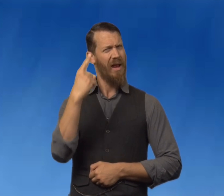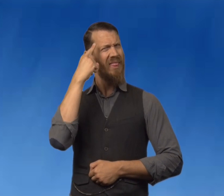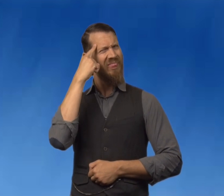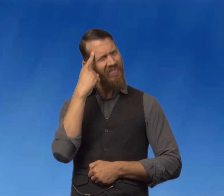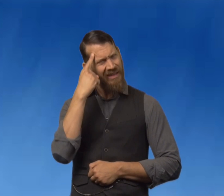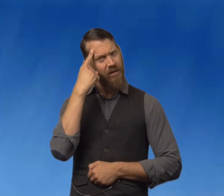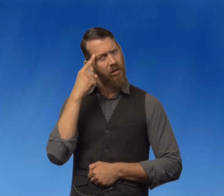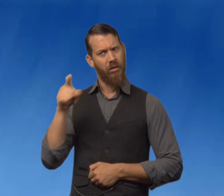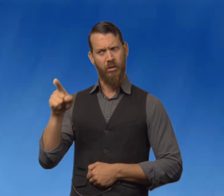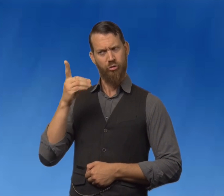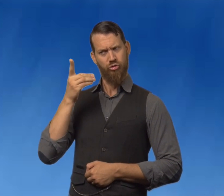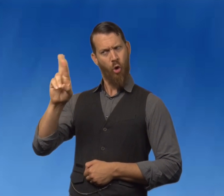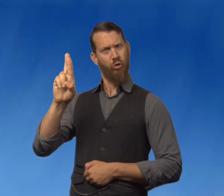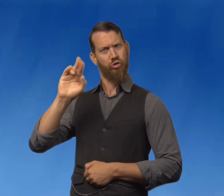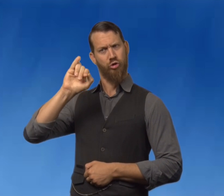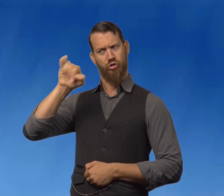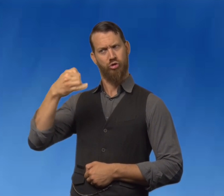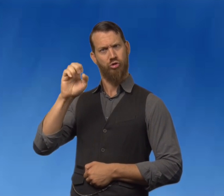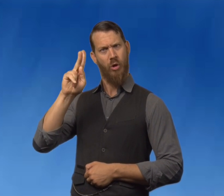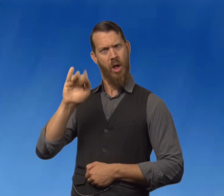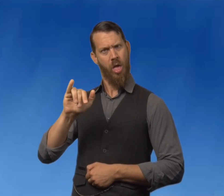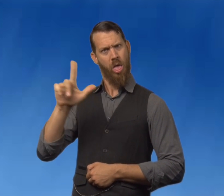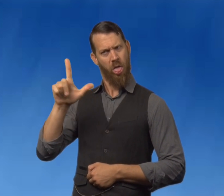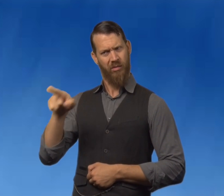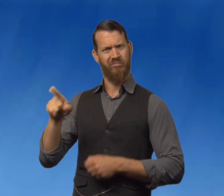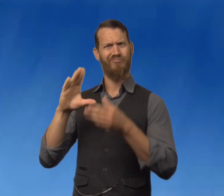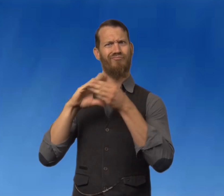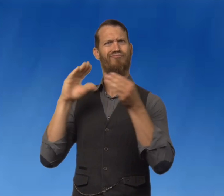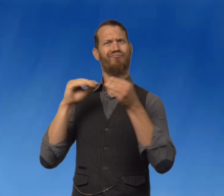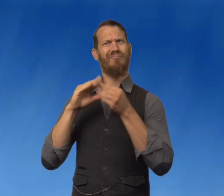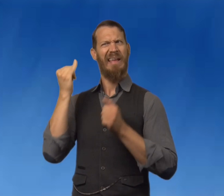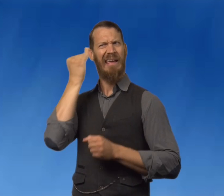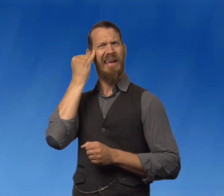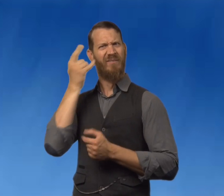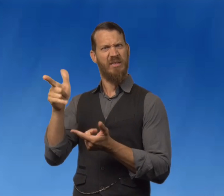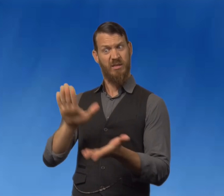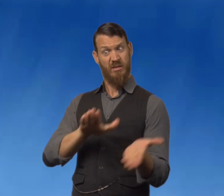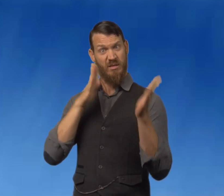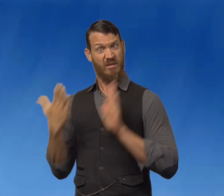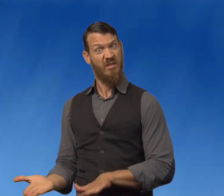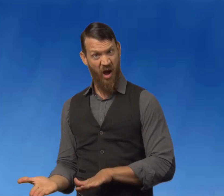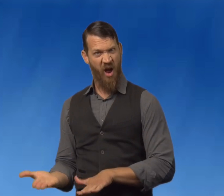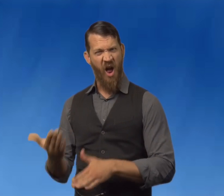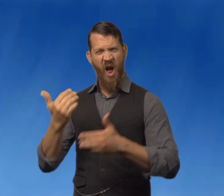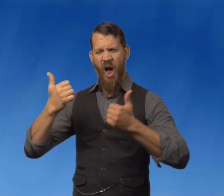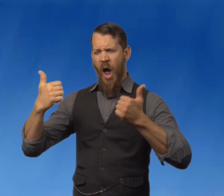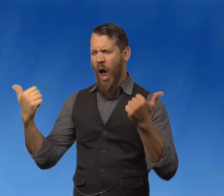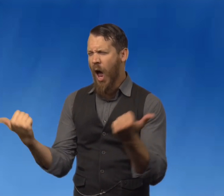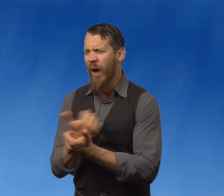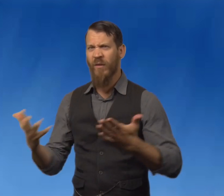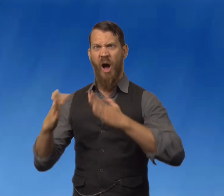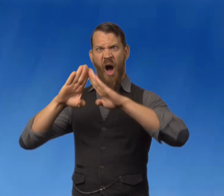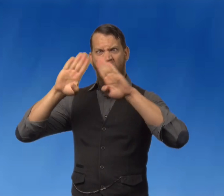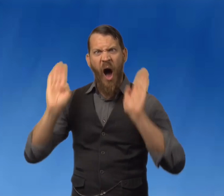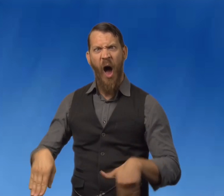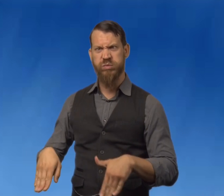Now, why do you think that Dr. Jekyll said that if he died, that all of his things